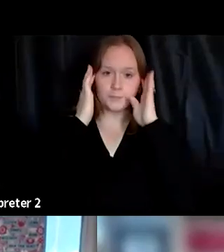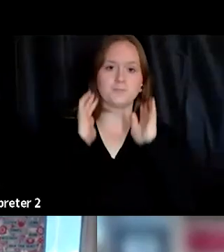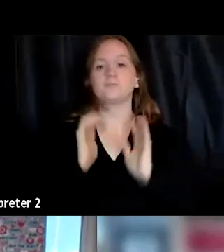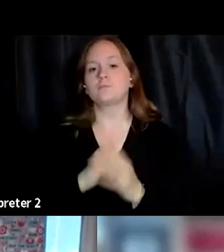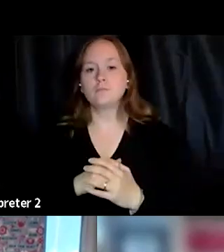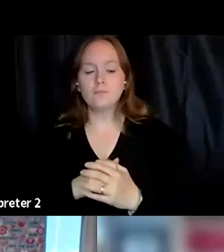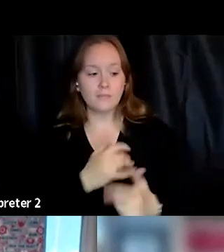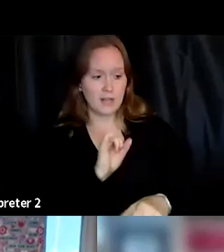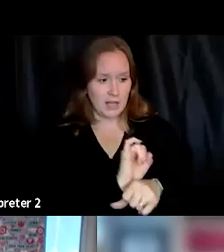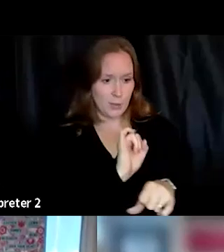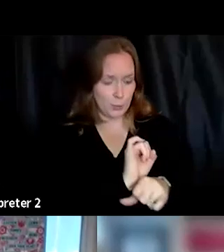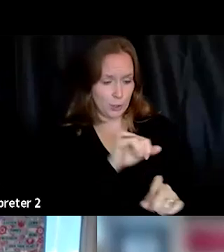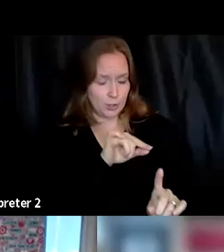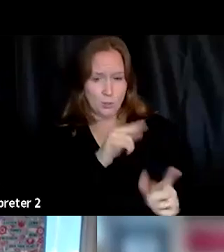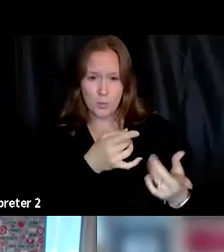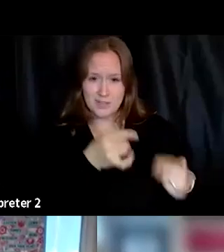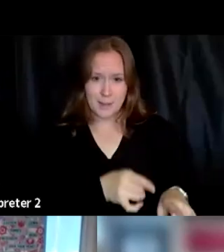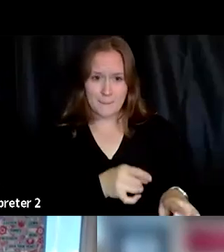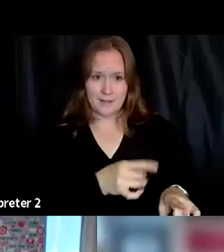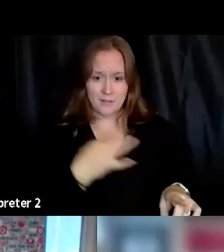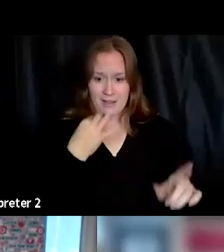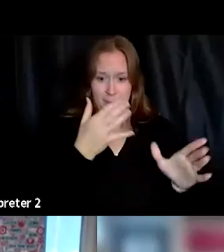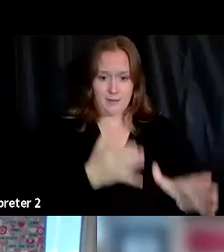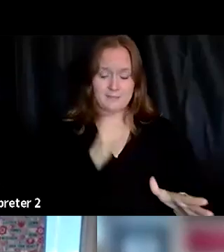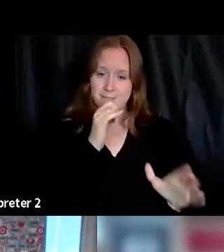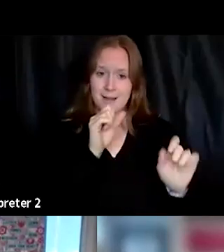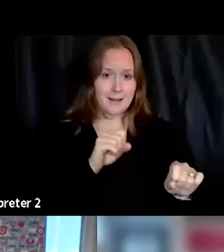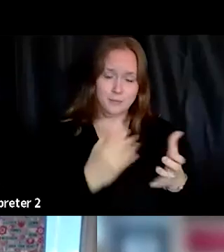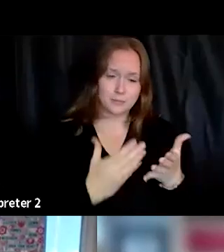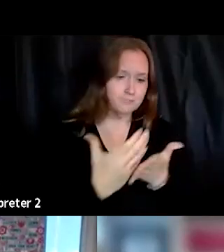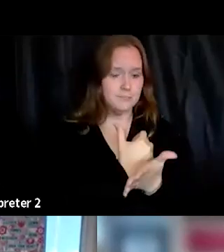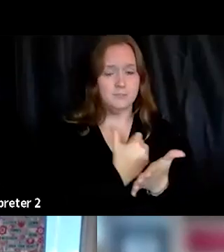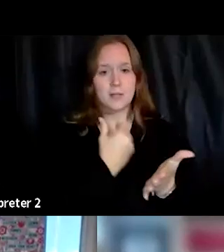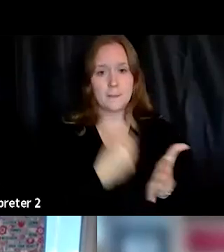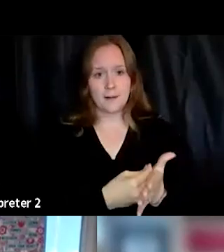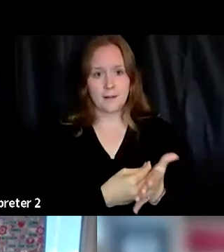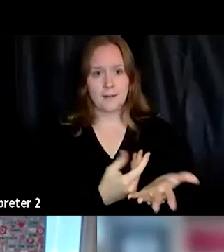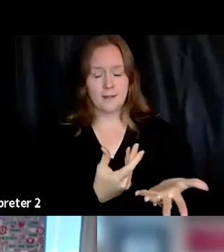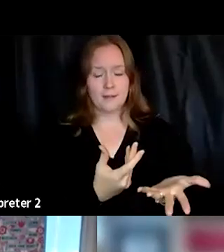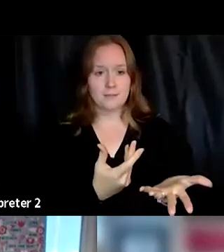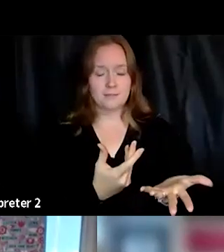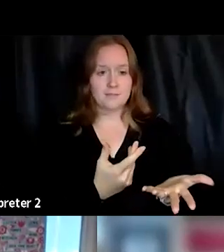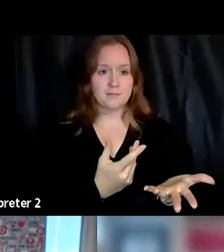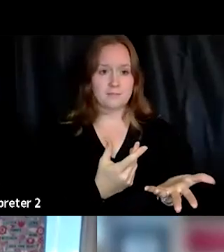that prevented the applicant from being able to earn over substantial gainful activity levels of earnings?